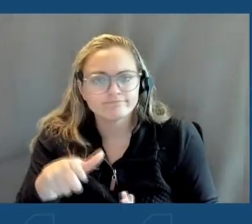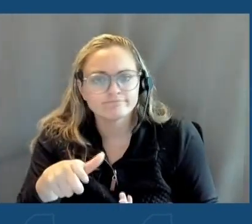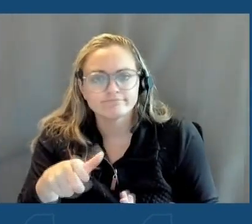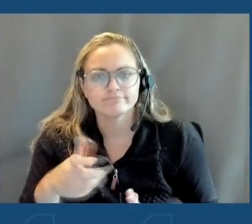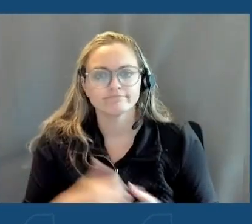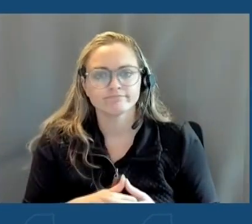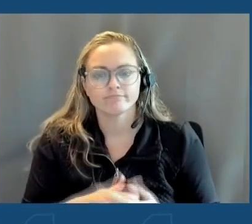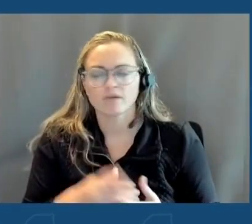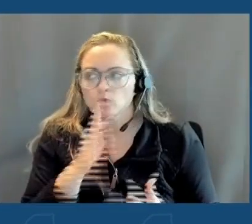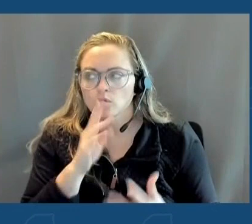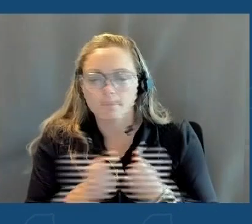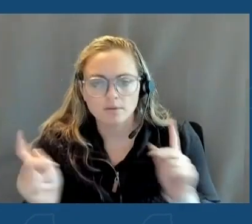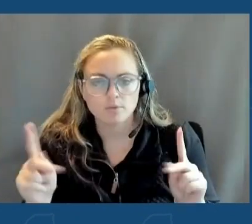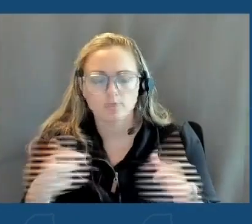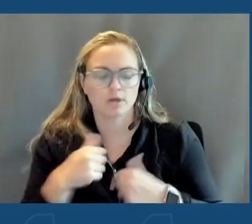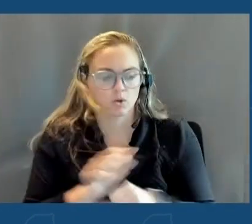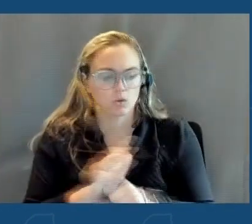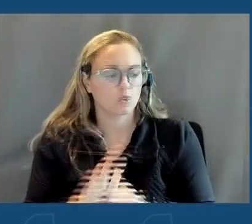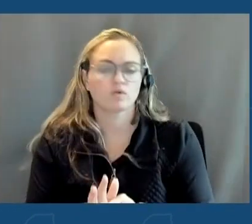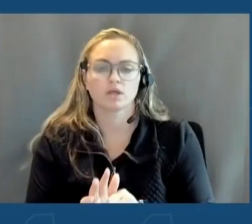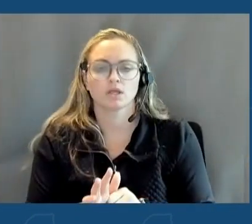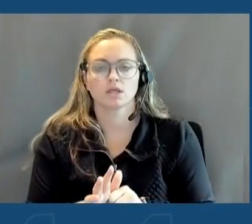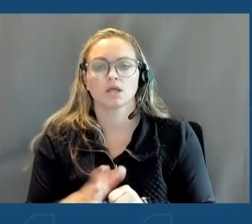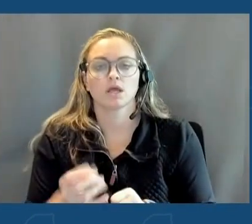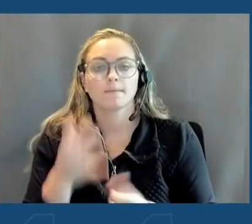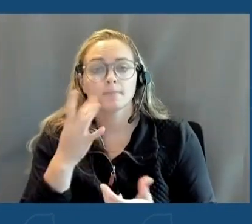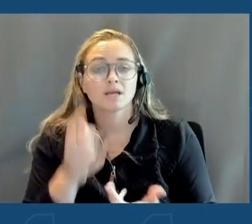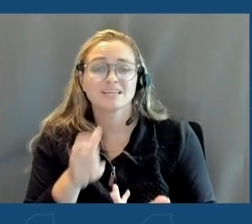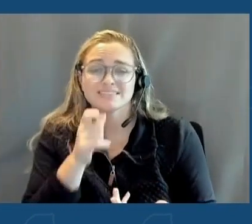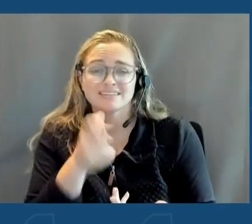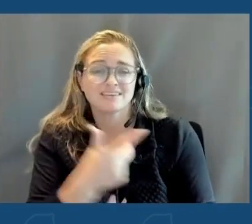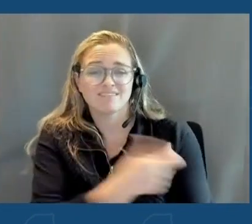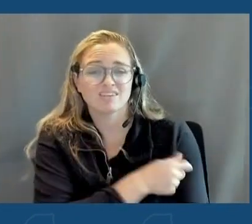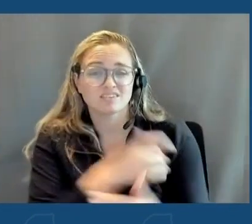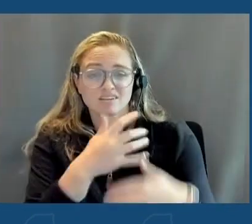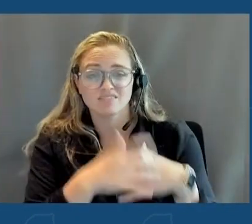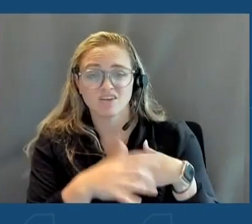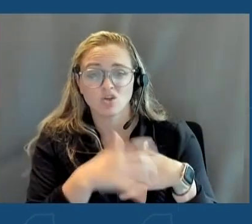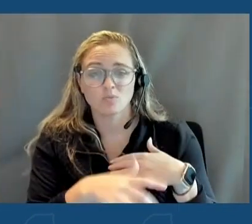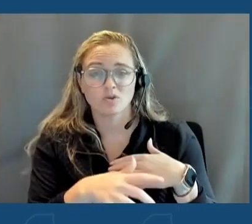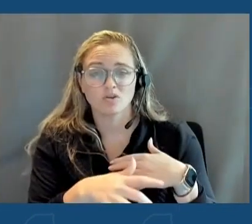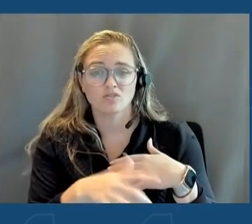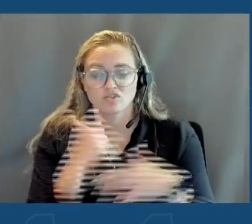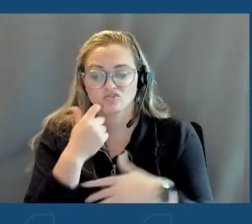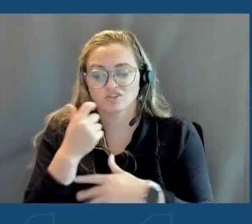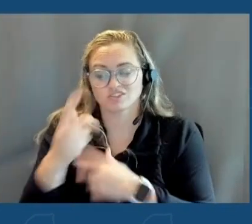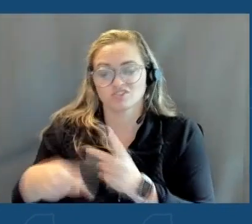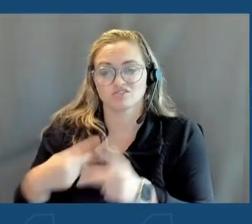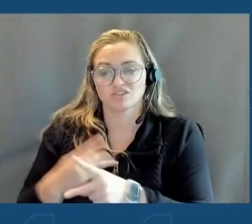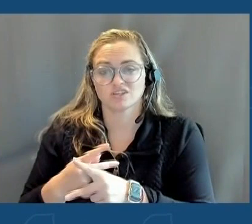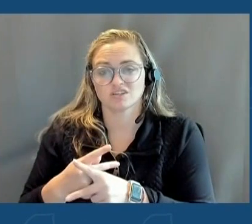IS SCARY AND YOU DO NOT WANT TO GET IT. YOU MIGHT JUST BE FEELING A LITTLE BIT UNDER THE WEATHER FOR A FEW DAYS OR YOU MIGHT EVEN BE BEDRIDDEN FOR WEEK OR